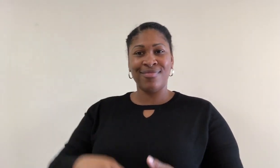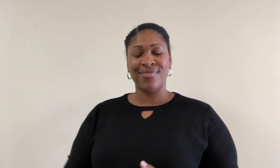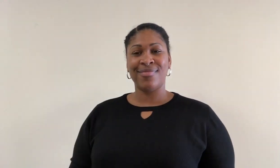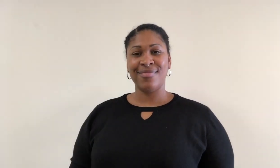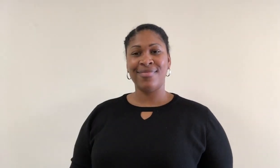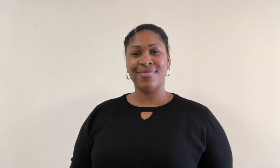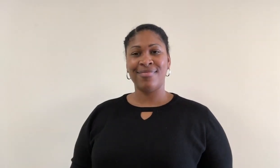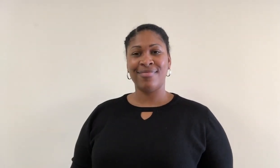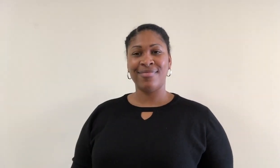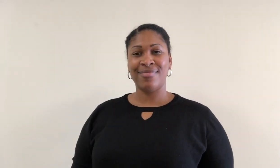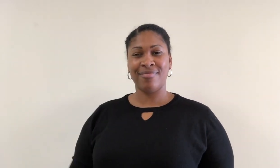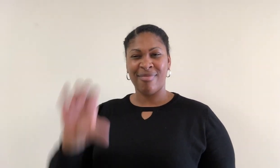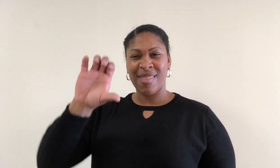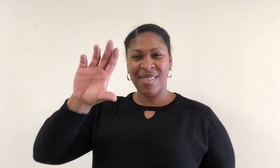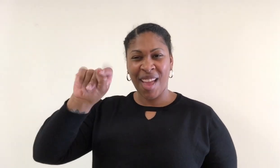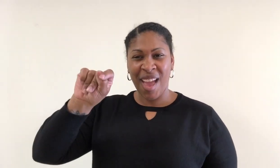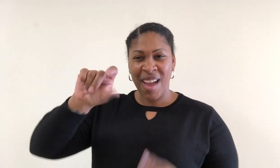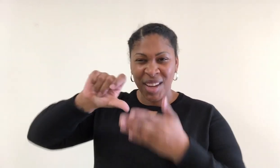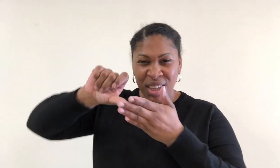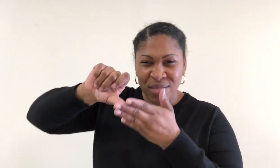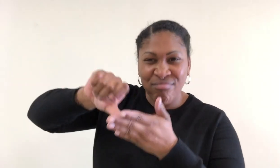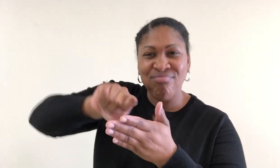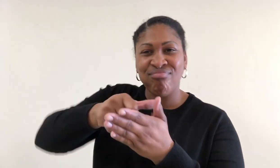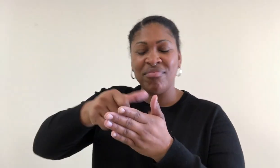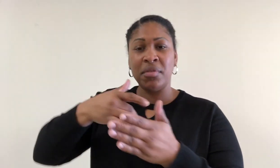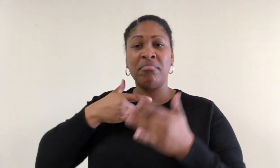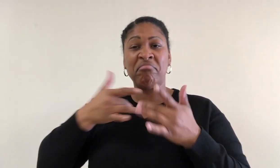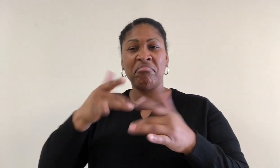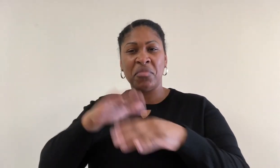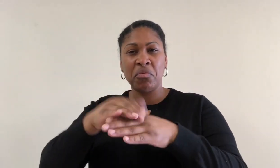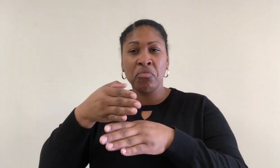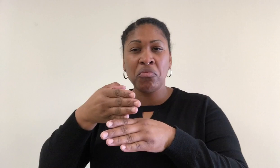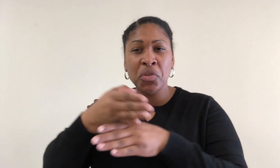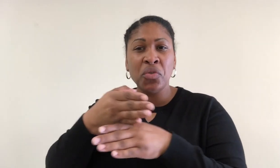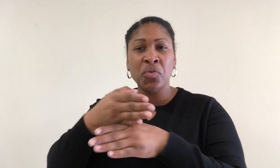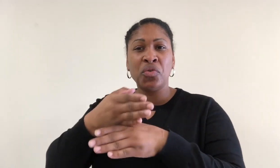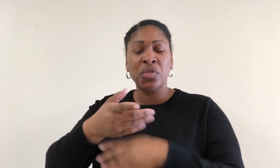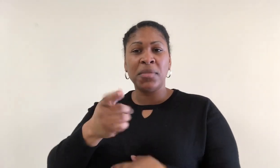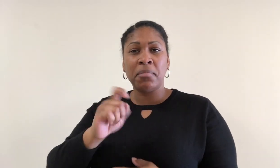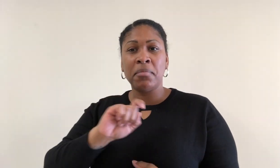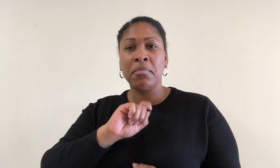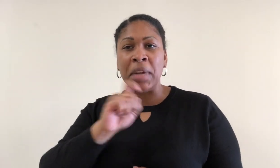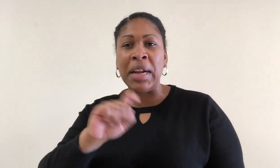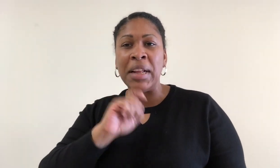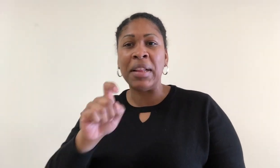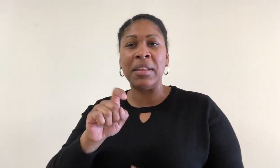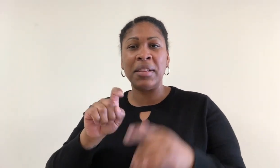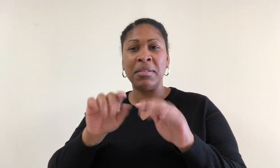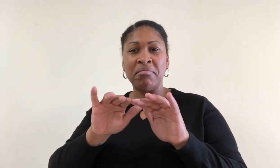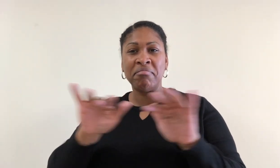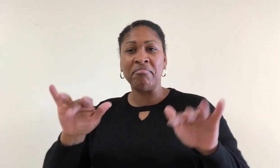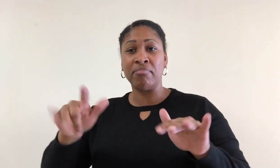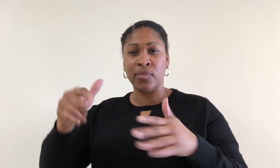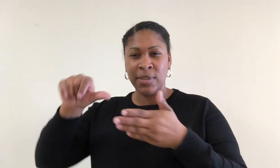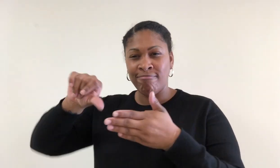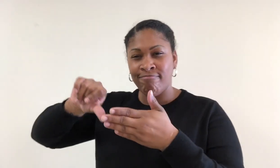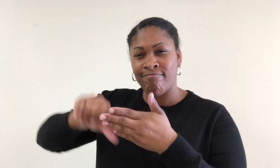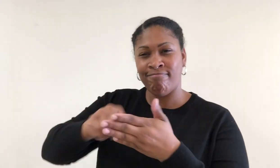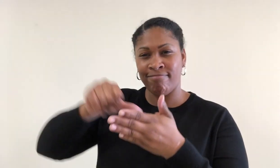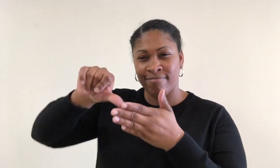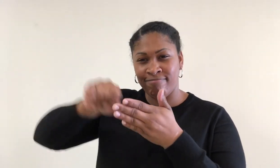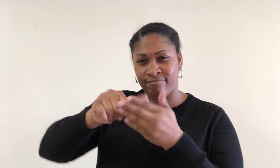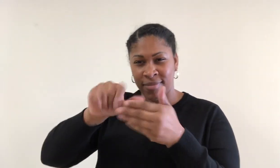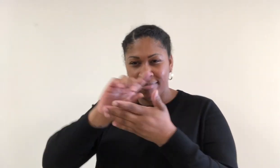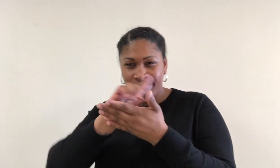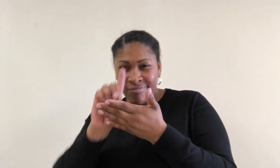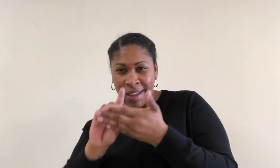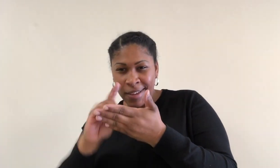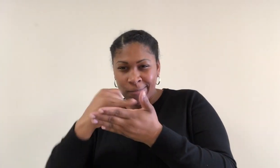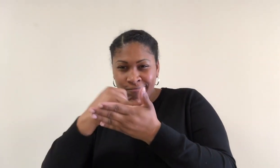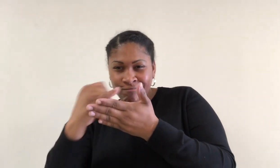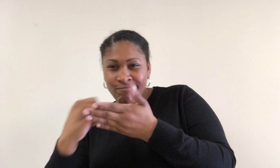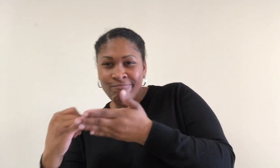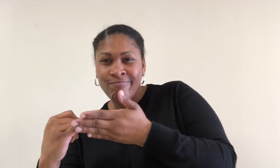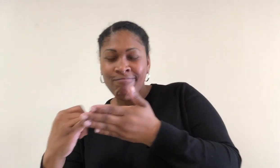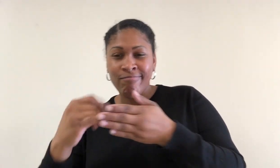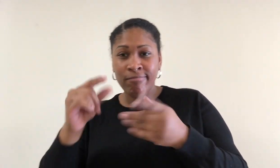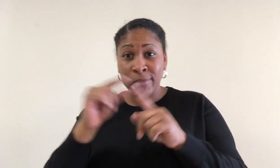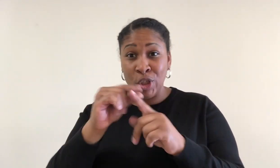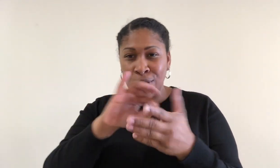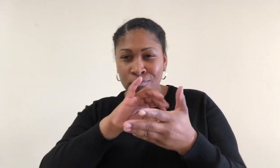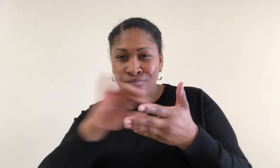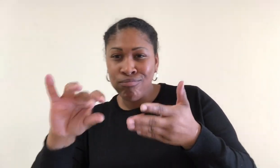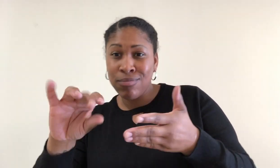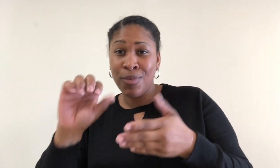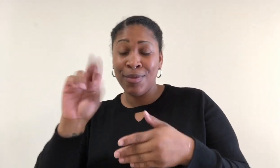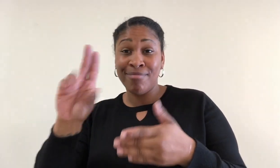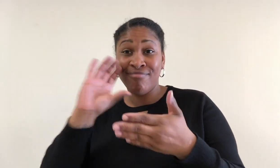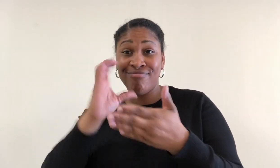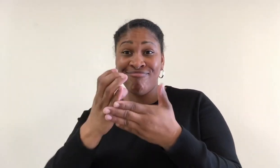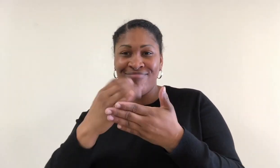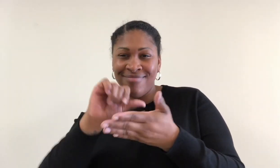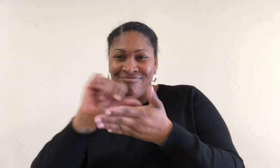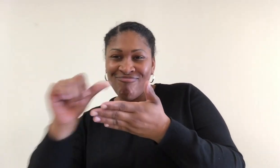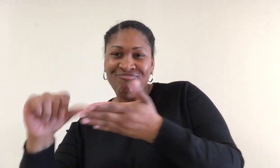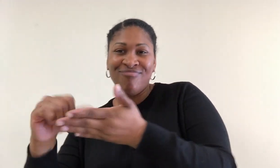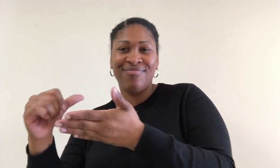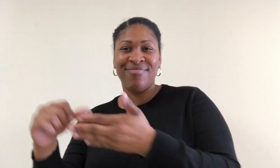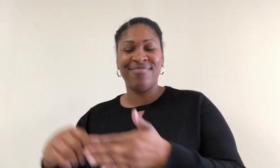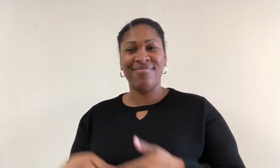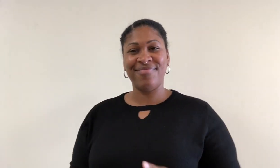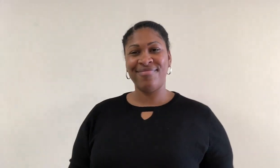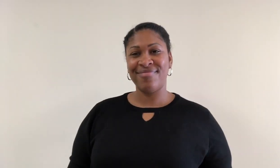Cut upon (something, such as wood or metal) with a carving instrument in order to form an inscription or image.